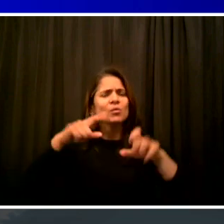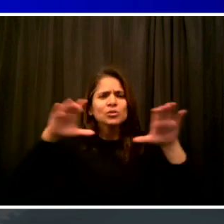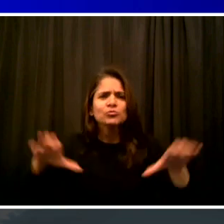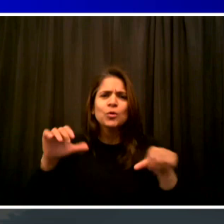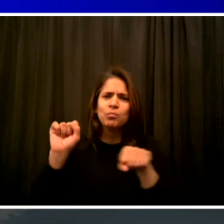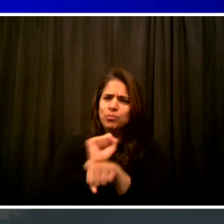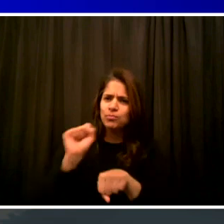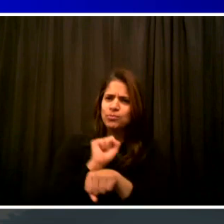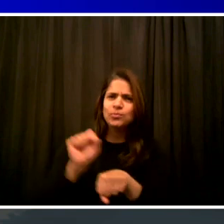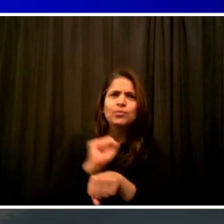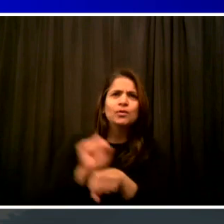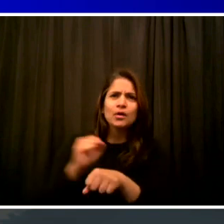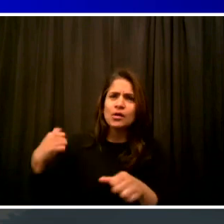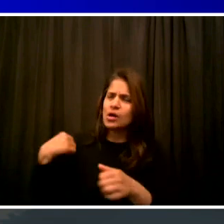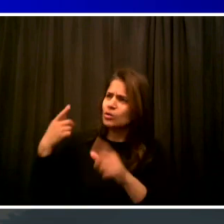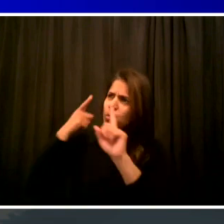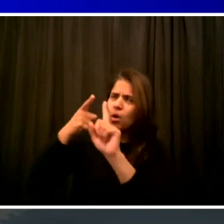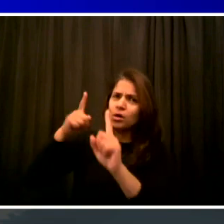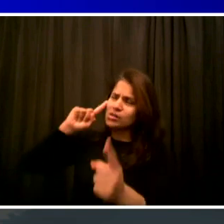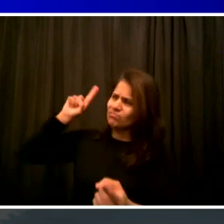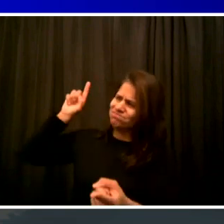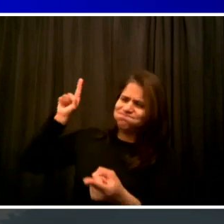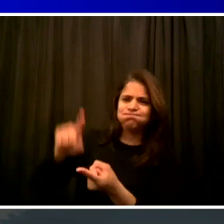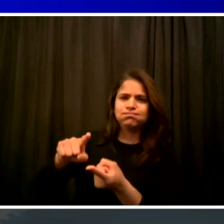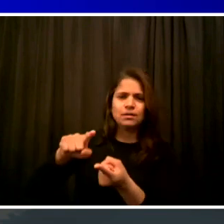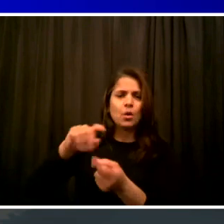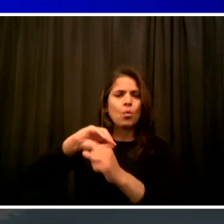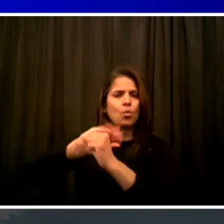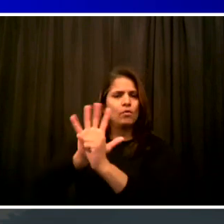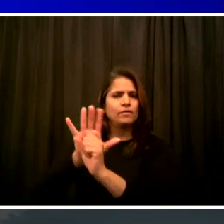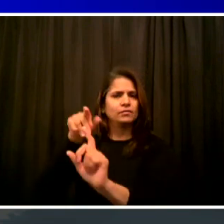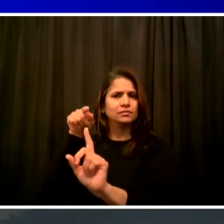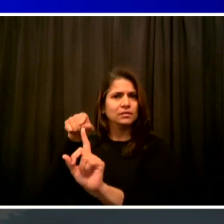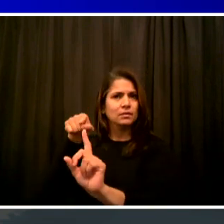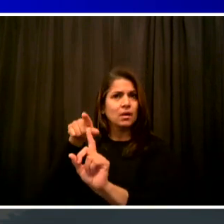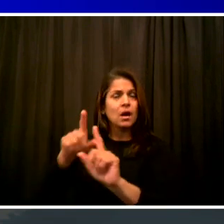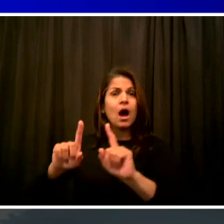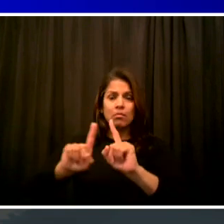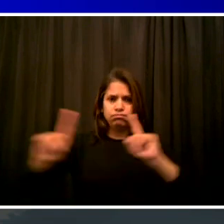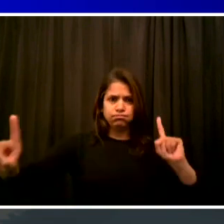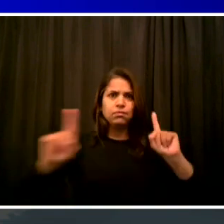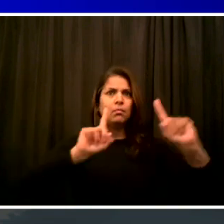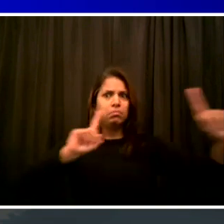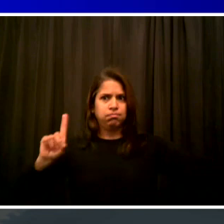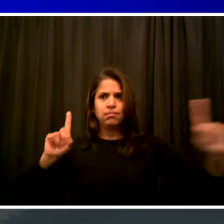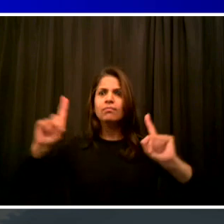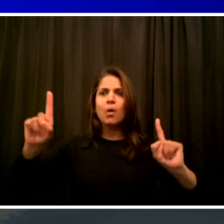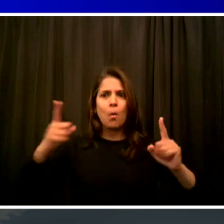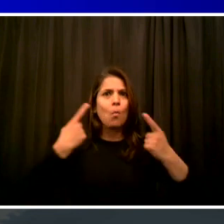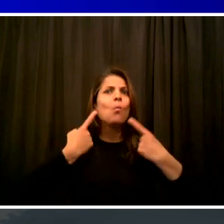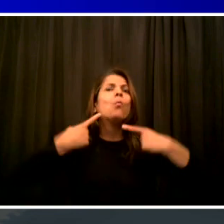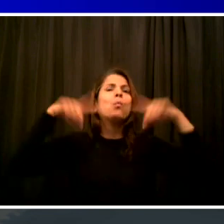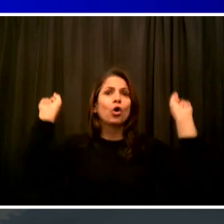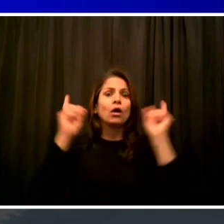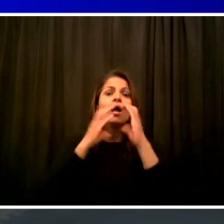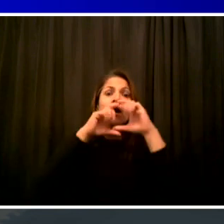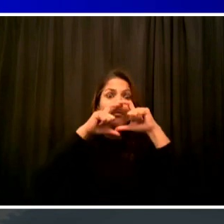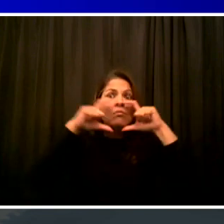HEALTH, IT ALL COMES BACK TO DEEPENING OUR EFFORTS TO REDUCE THE DISEASE, THE THIN TGSHAART E WORNGKI.